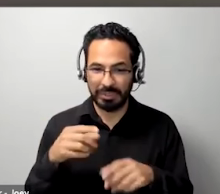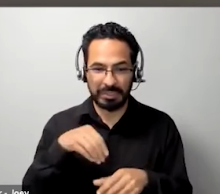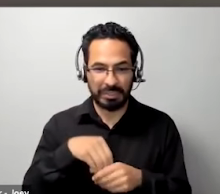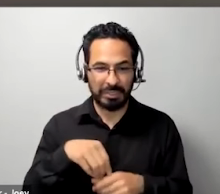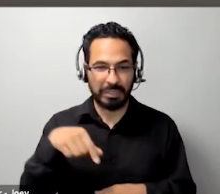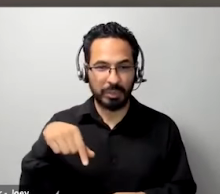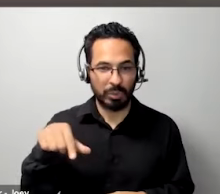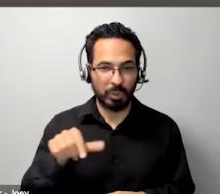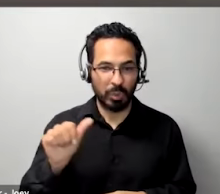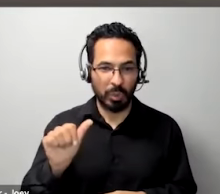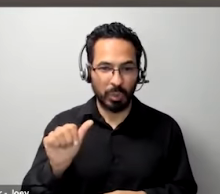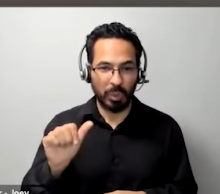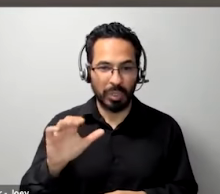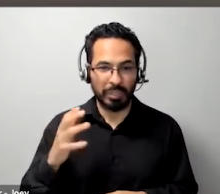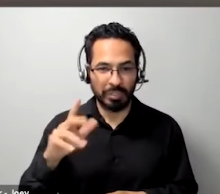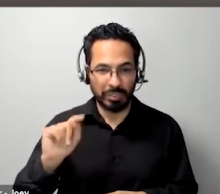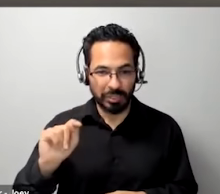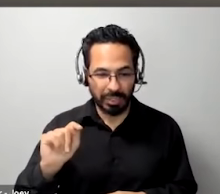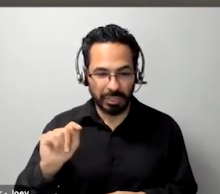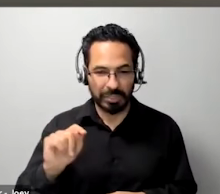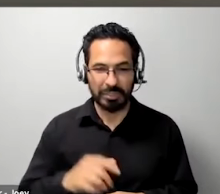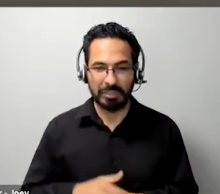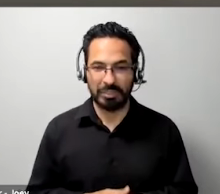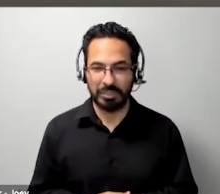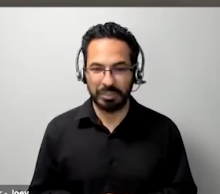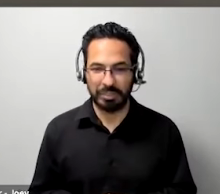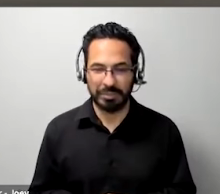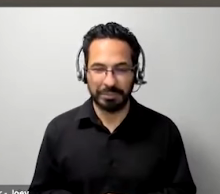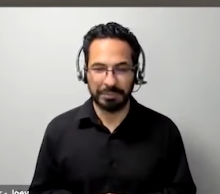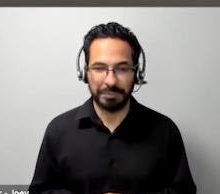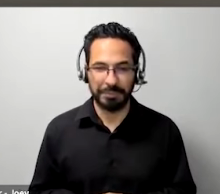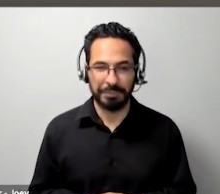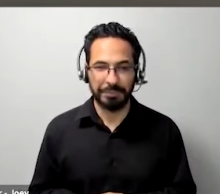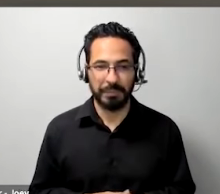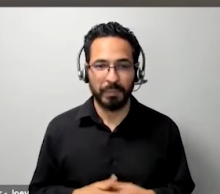so I'm gonna go try to choose a few ones here.